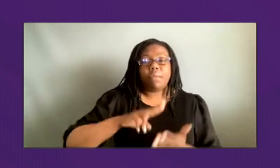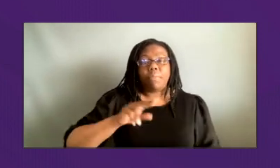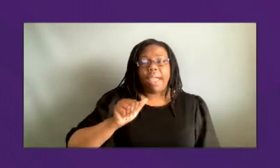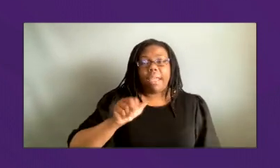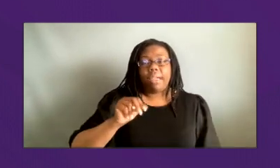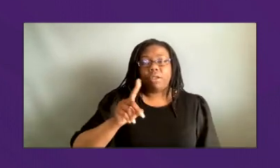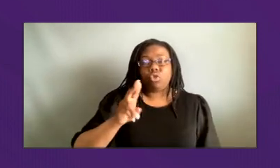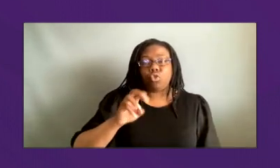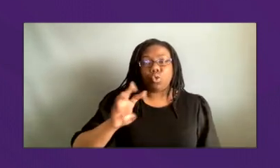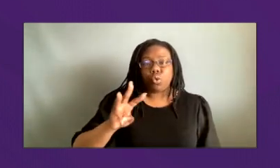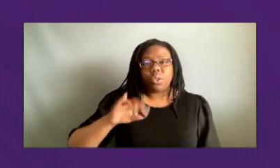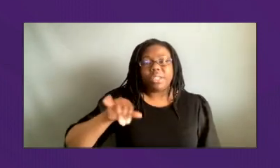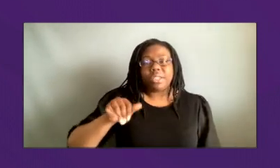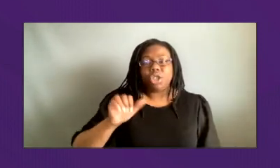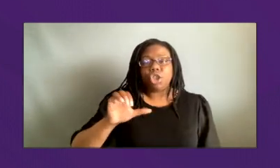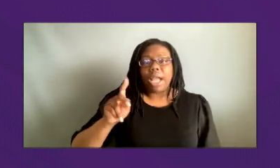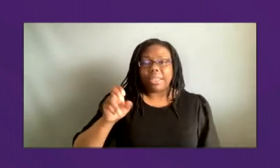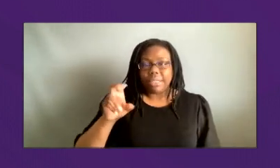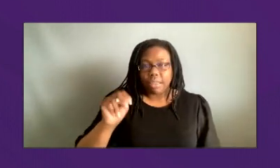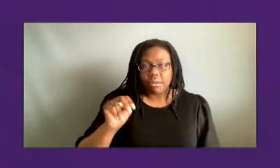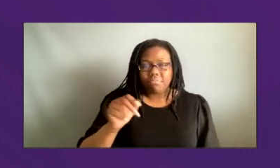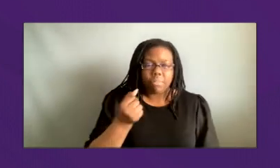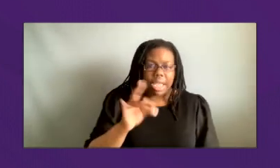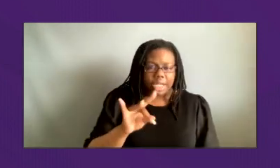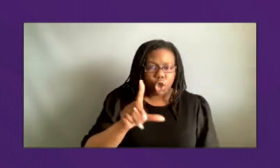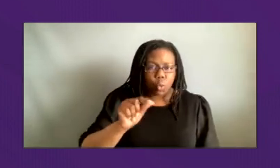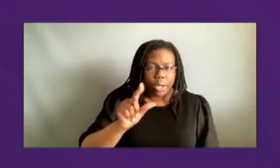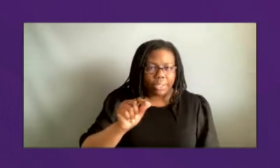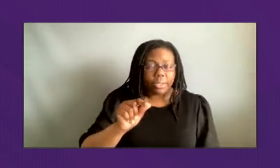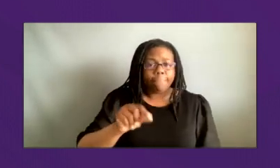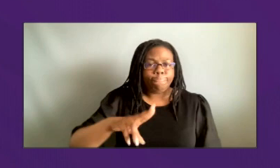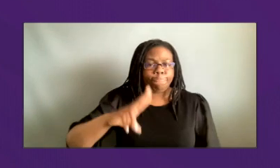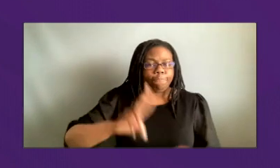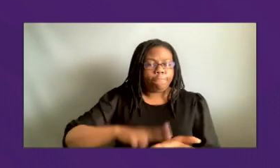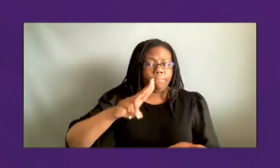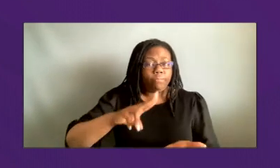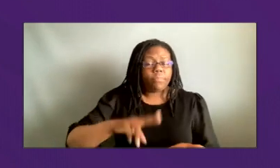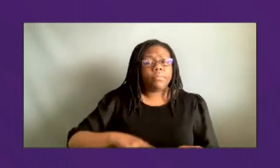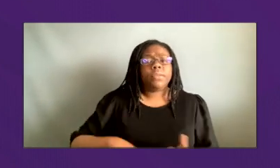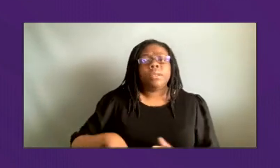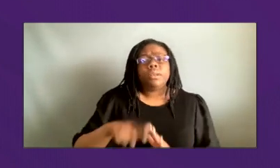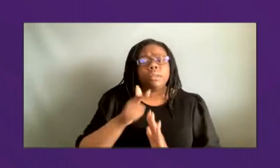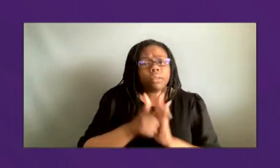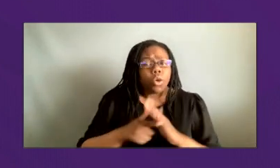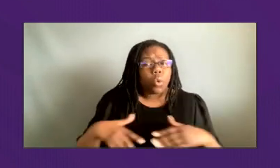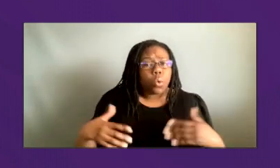there was a growing feeling that American expansion was being hindered by Native nations